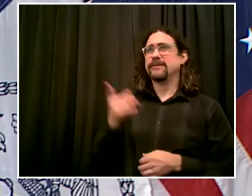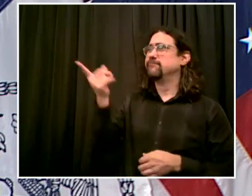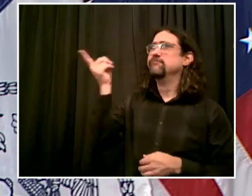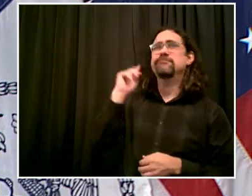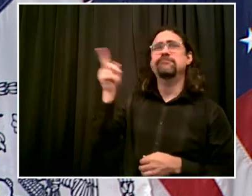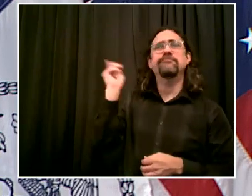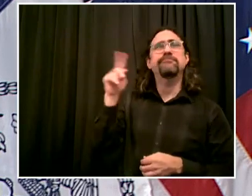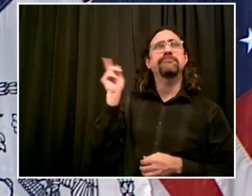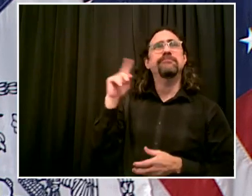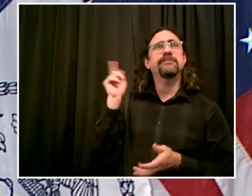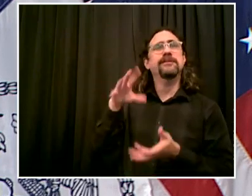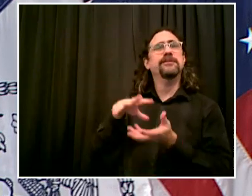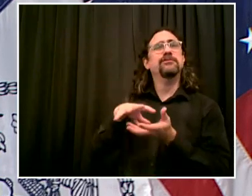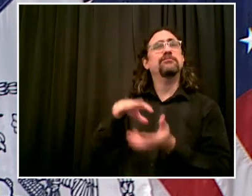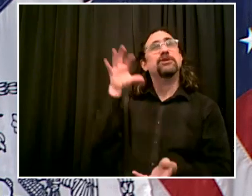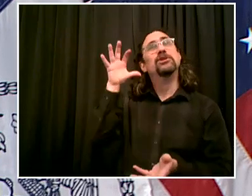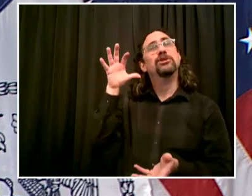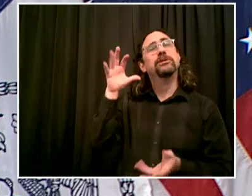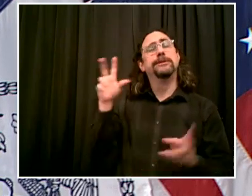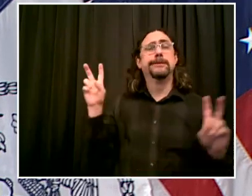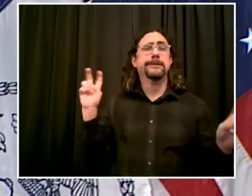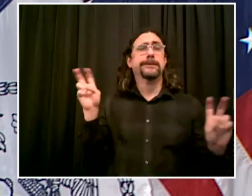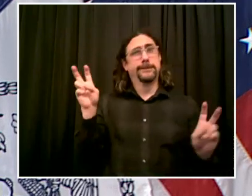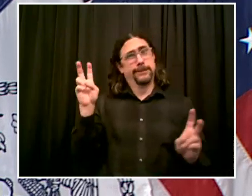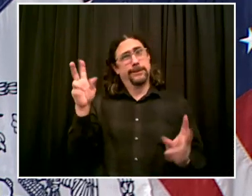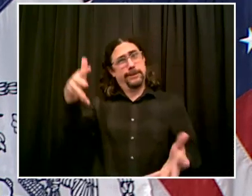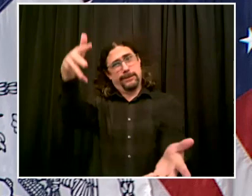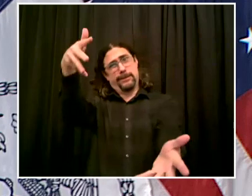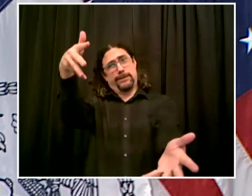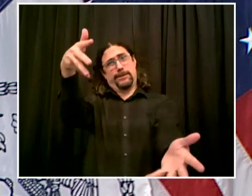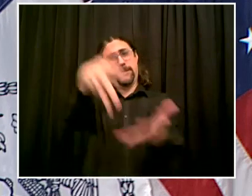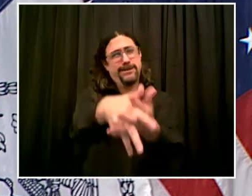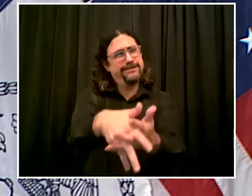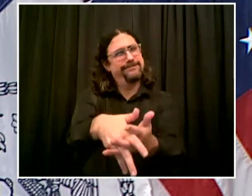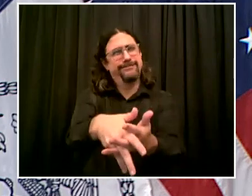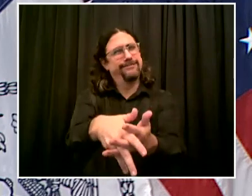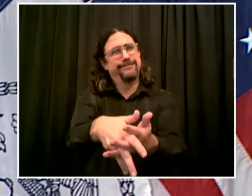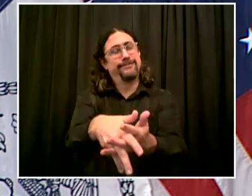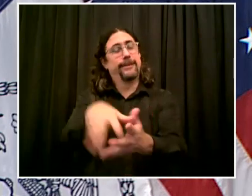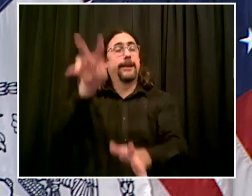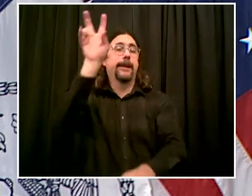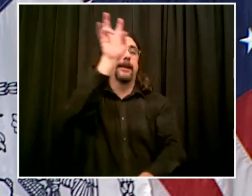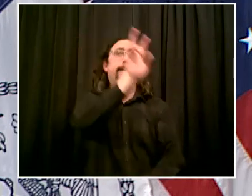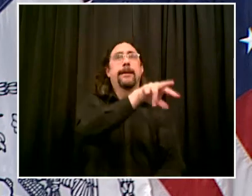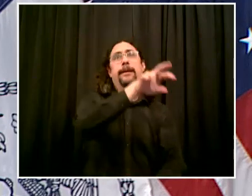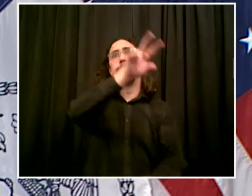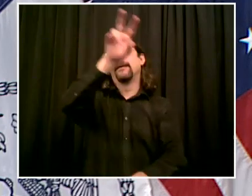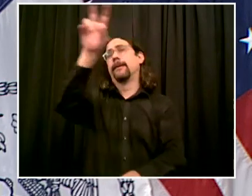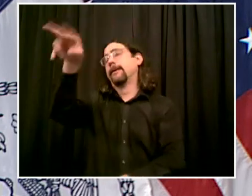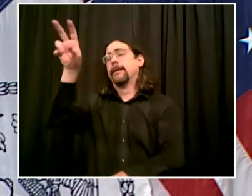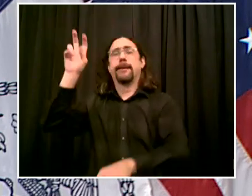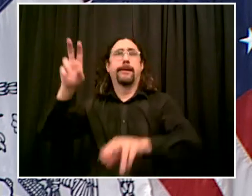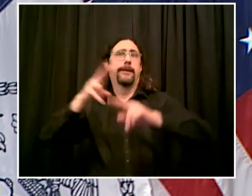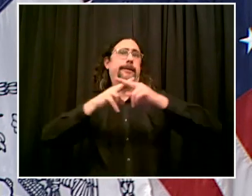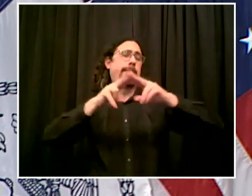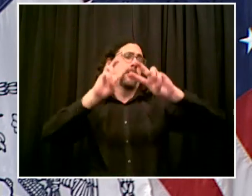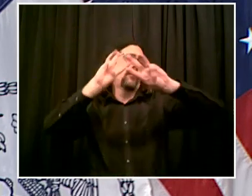THE WEALTHY HAVE BECOME MORE GLOBAL IN MANY WAYS. NOT BECAUSE OF THIS CRISIS, LONG BEFORE.